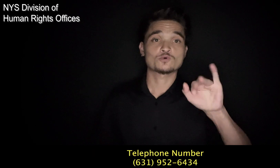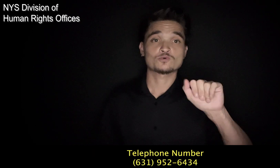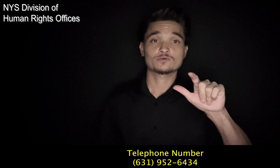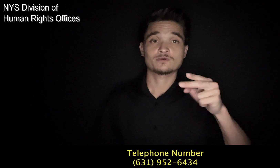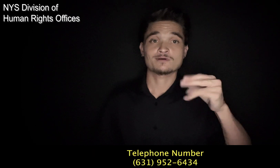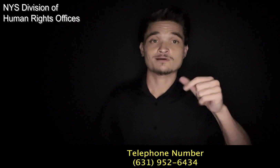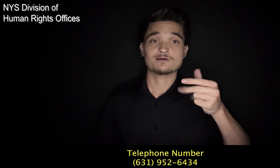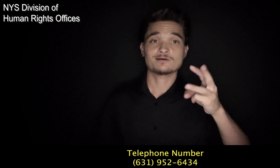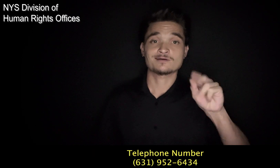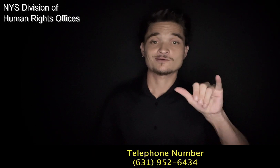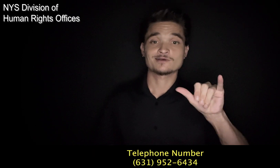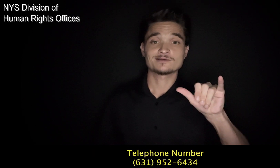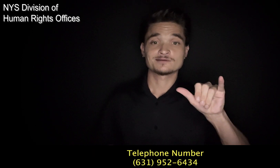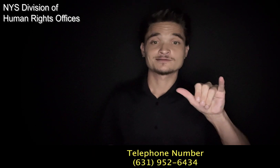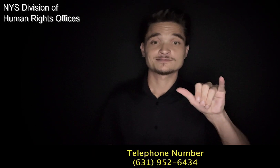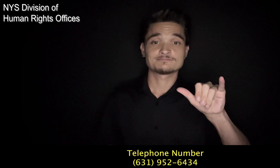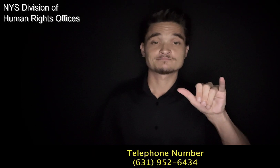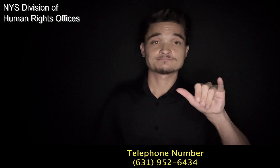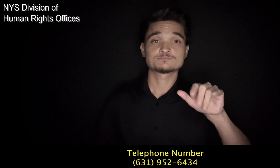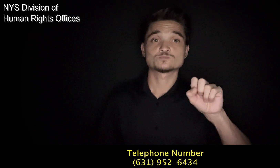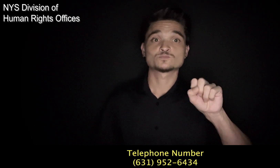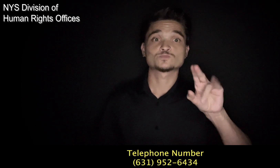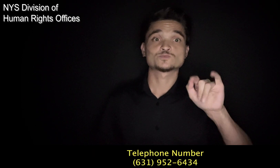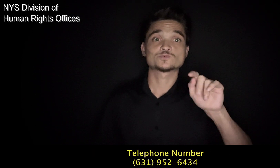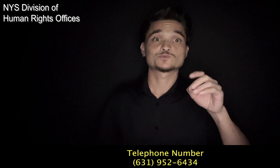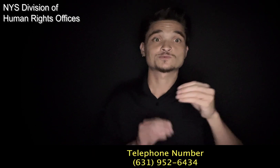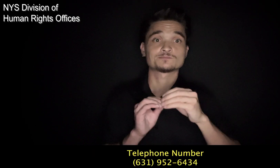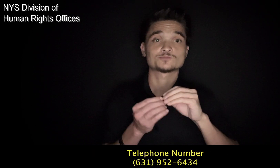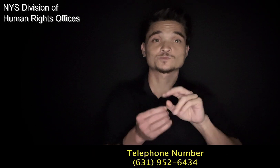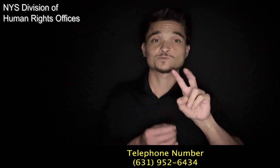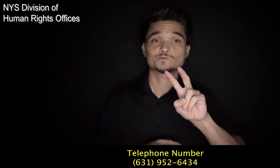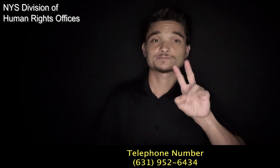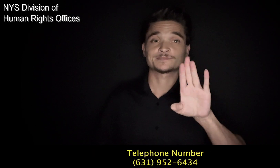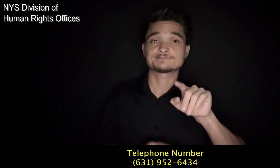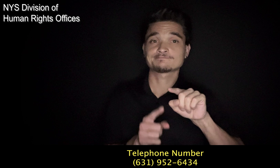Telephone Number (631) 952-6434